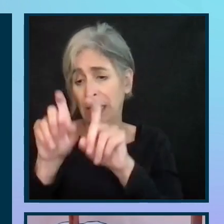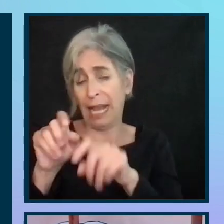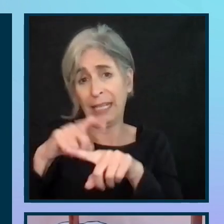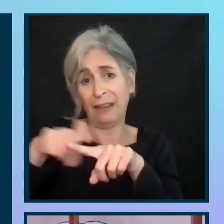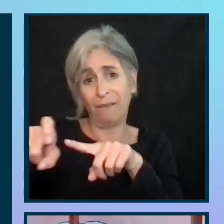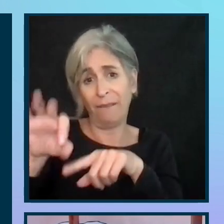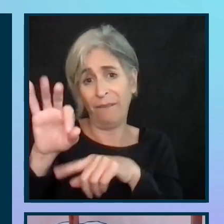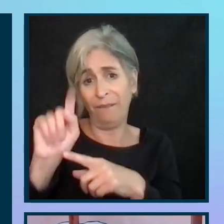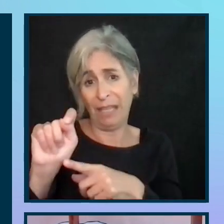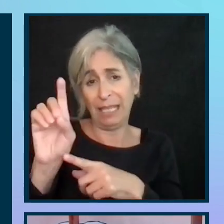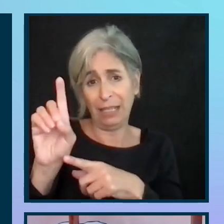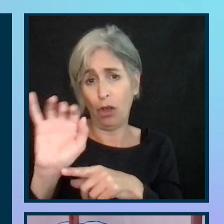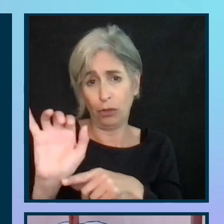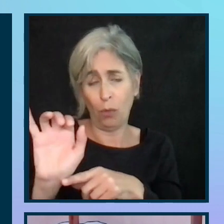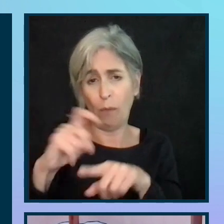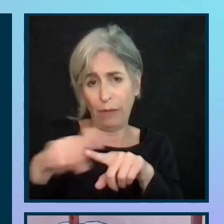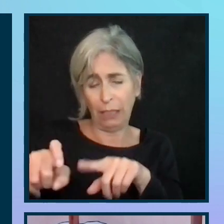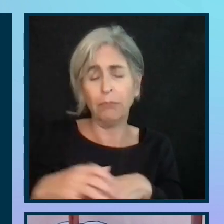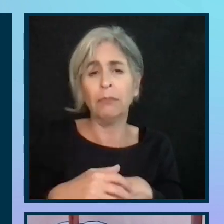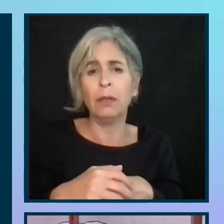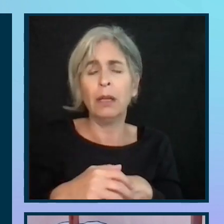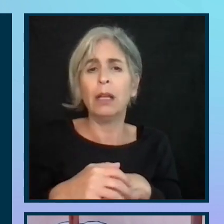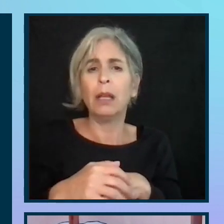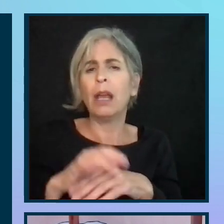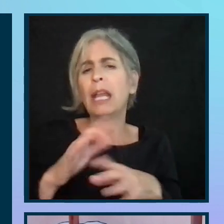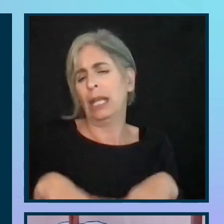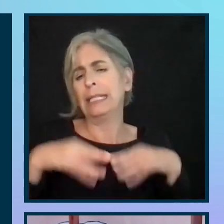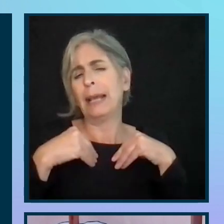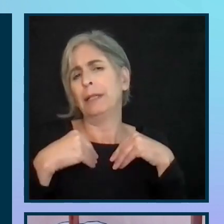in much the same way that all the other acceptance criteria could be scripted,